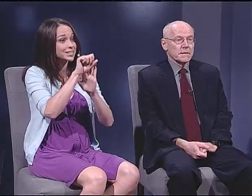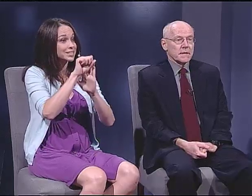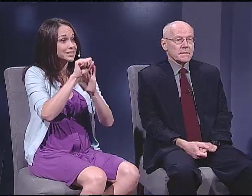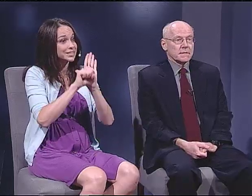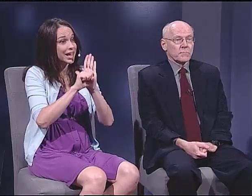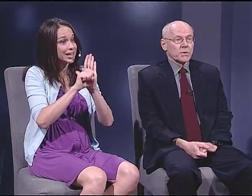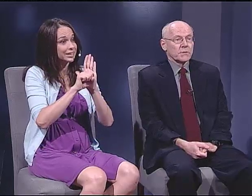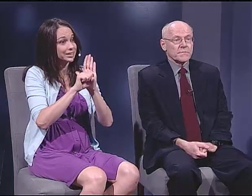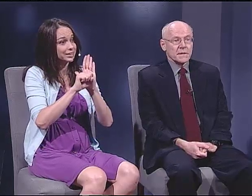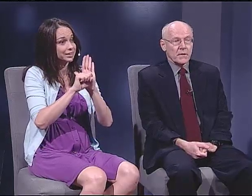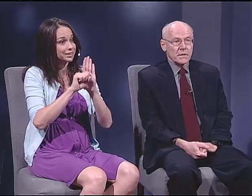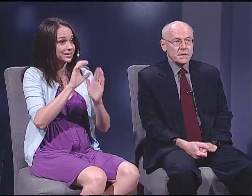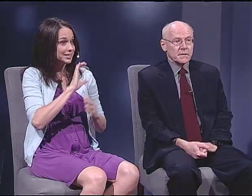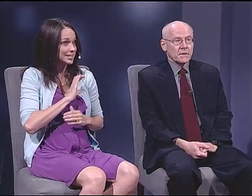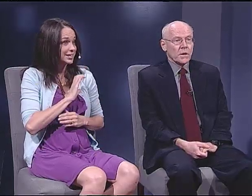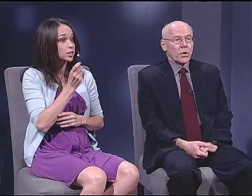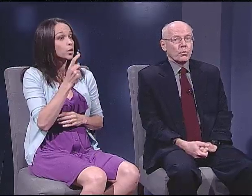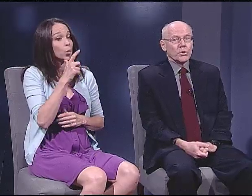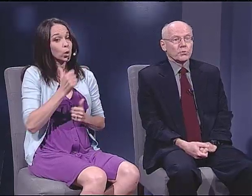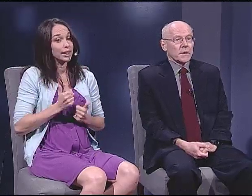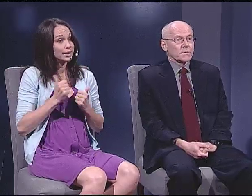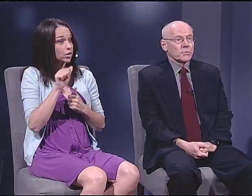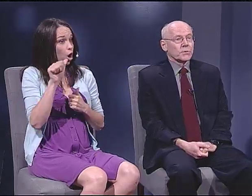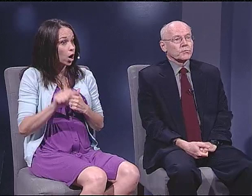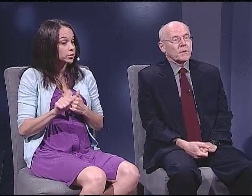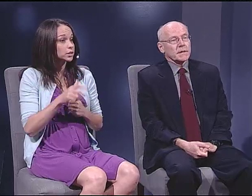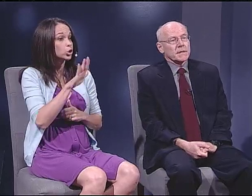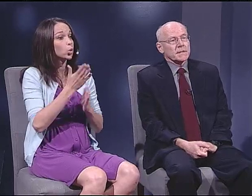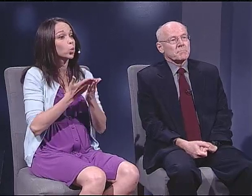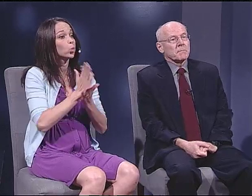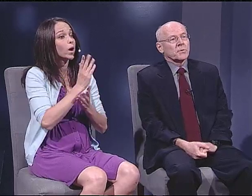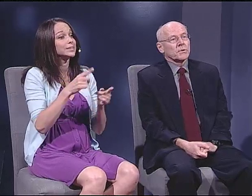as someone who lives in Austin. Would you like to know your rights as a member